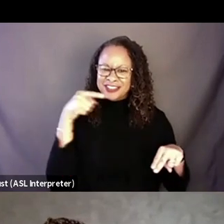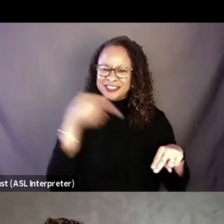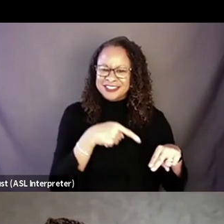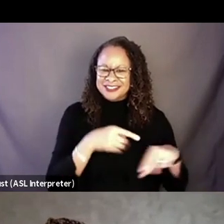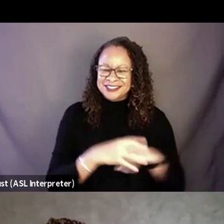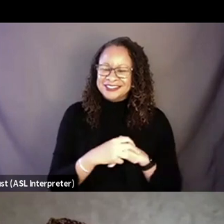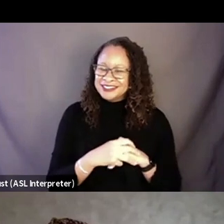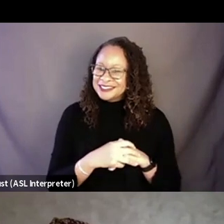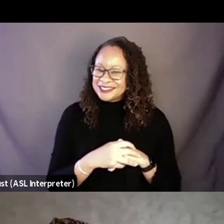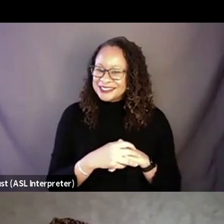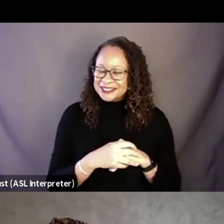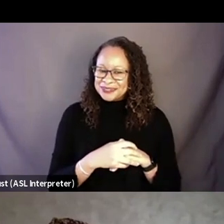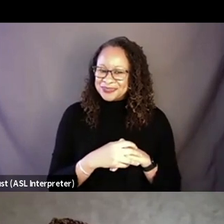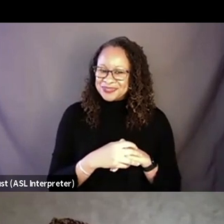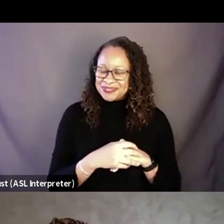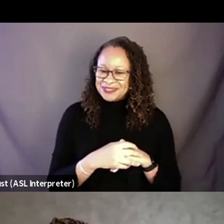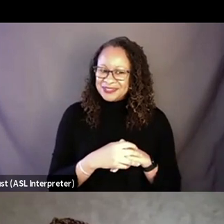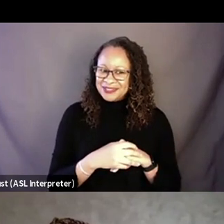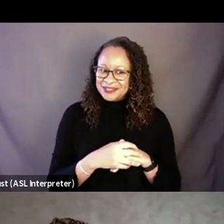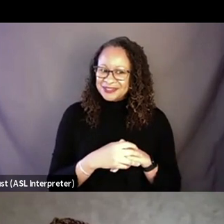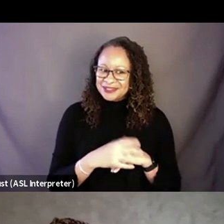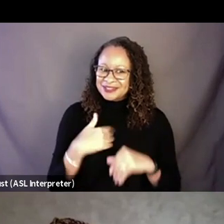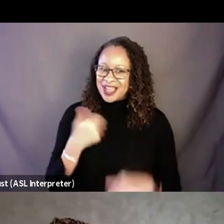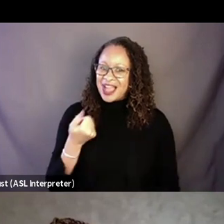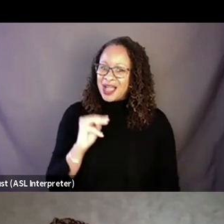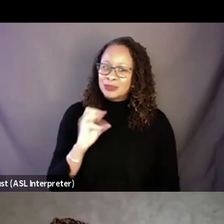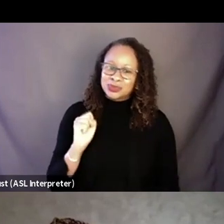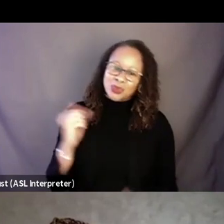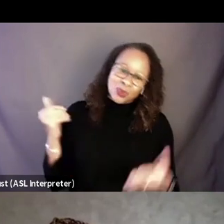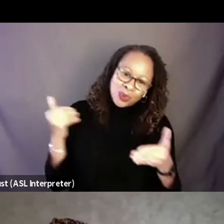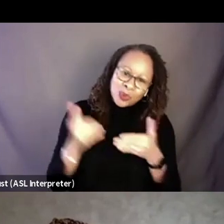that I am so close to the family and the kids